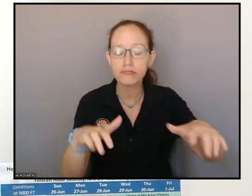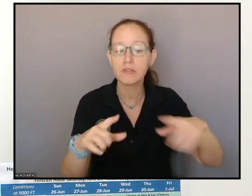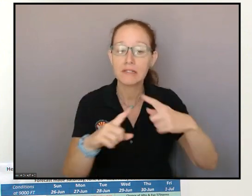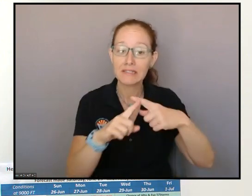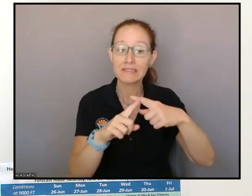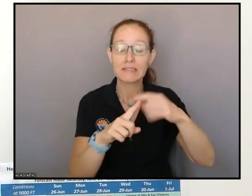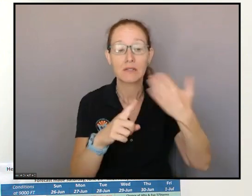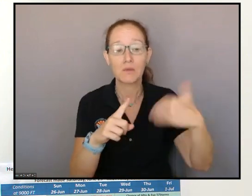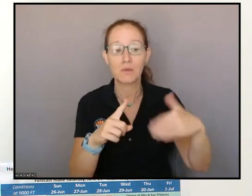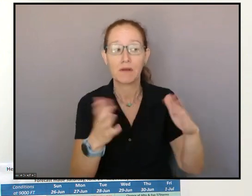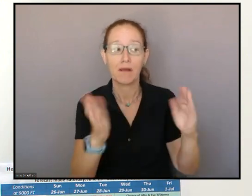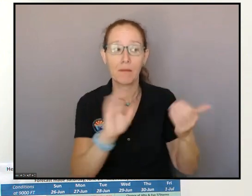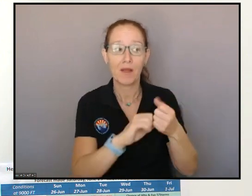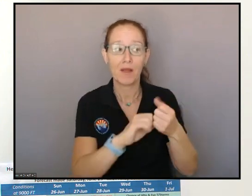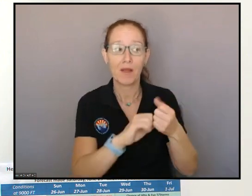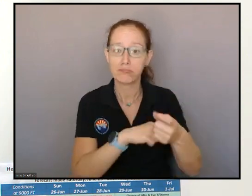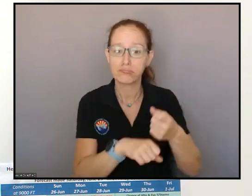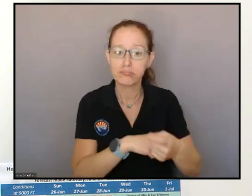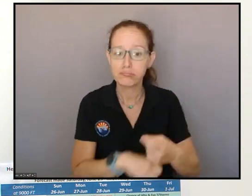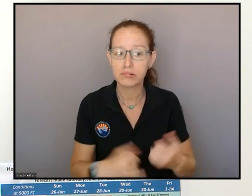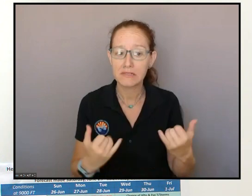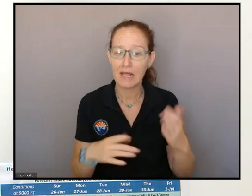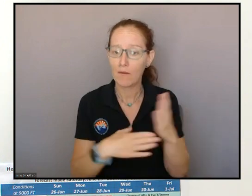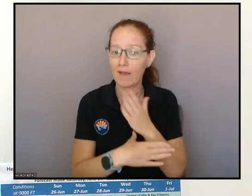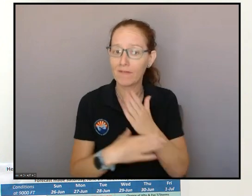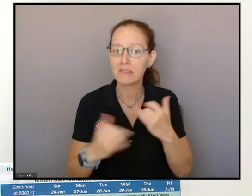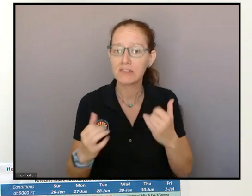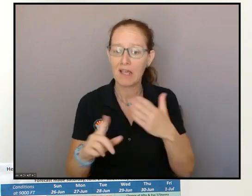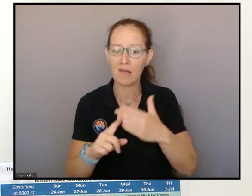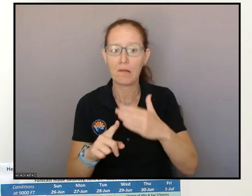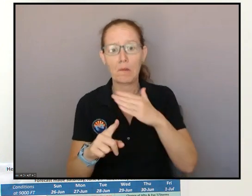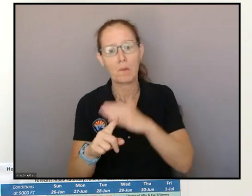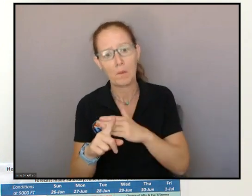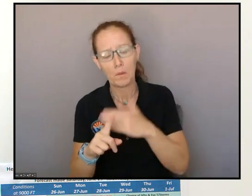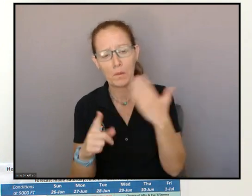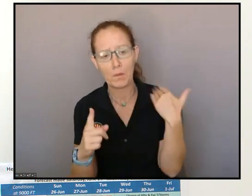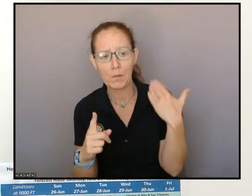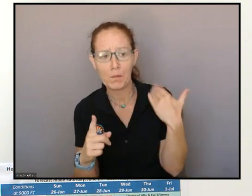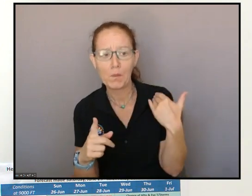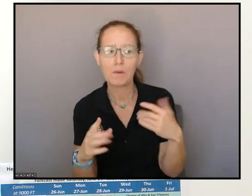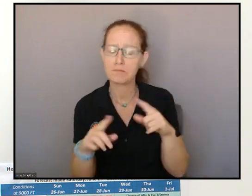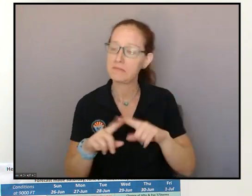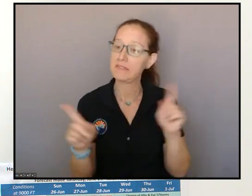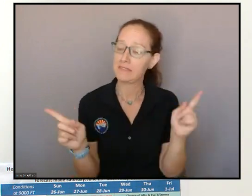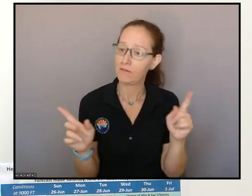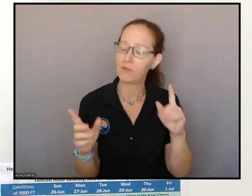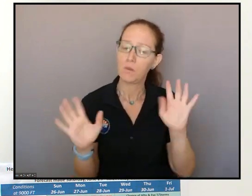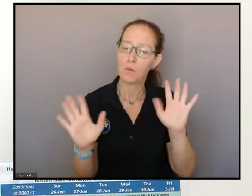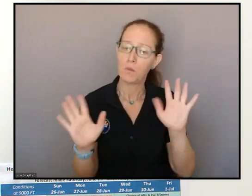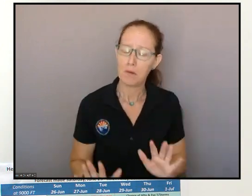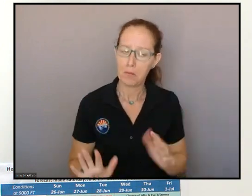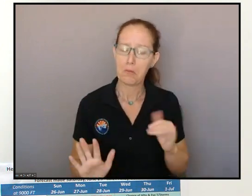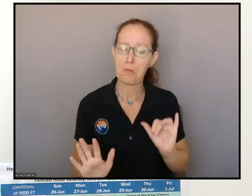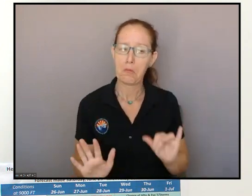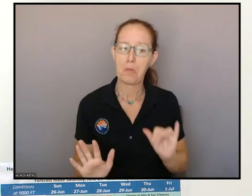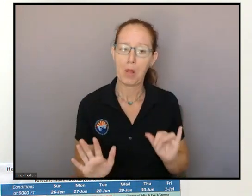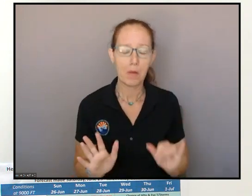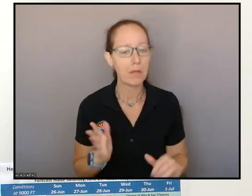some cooler weather has been noted over the past day or two. So just again your visible satellite image, and we'll go to